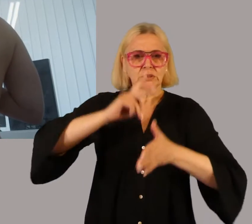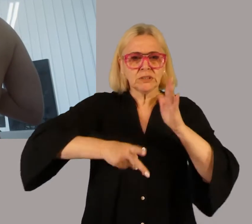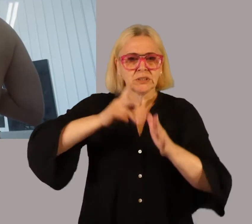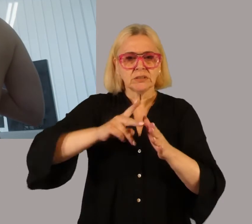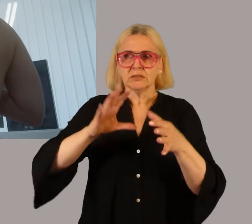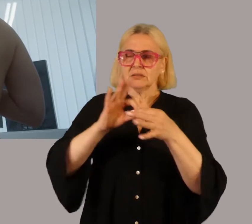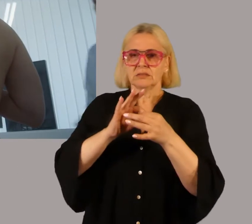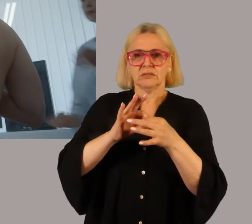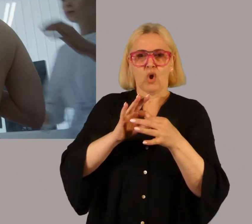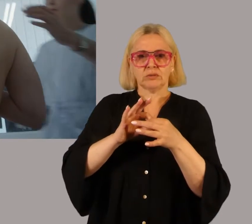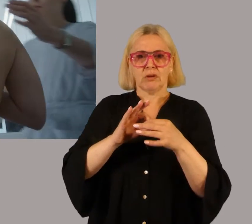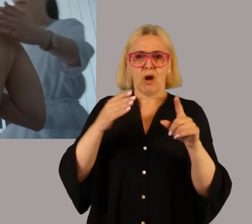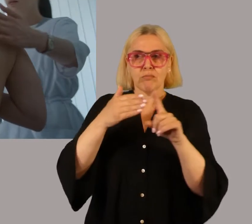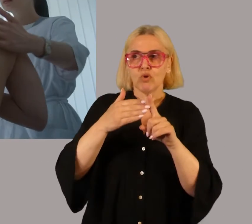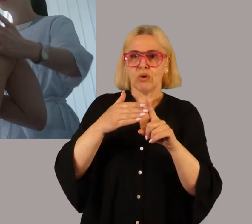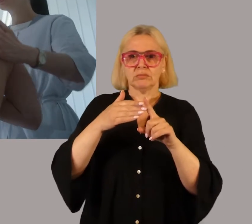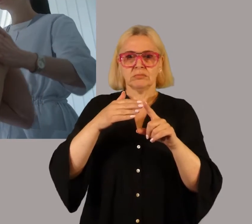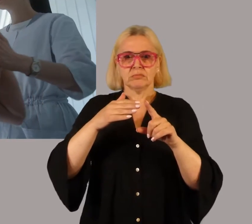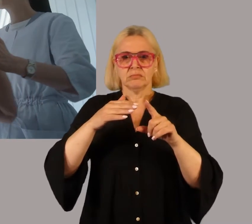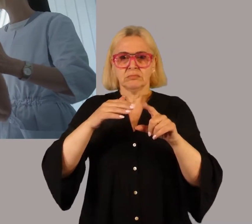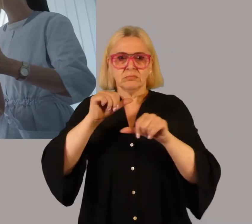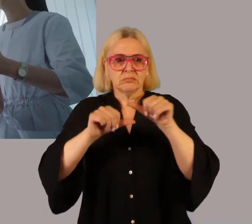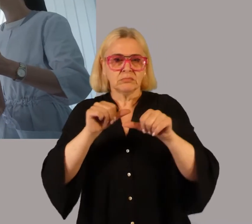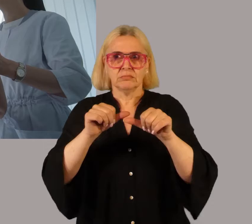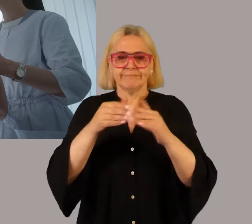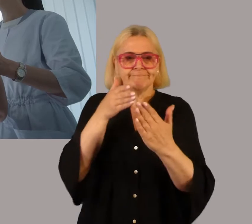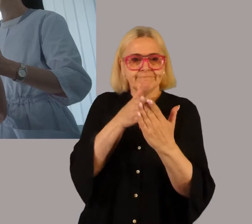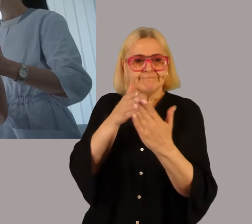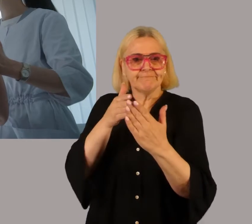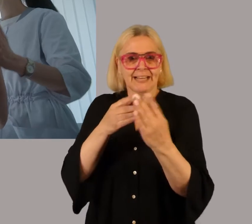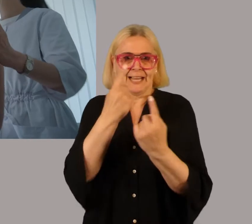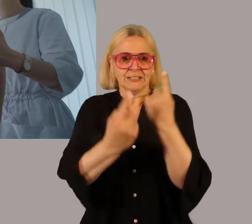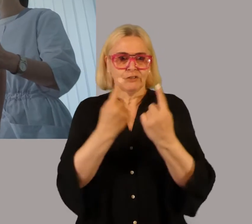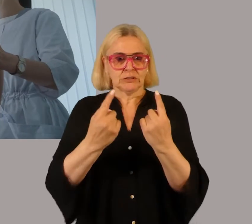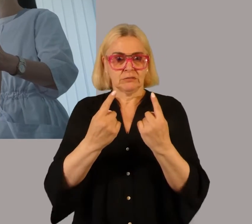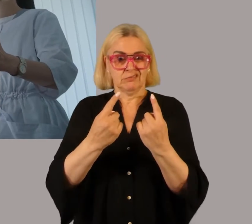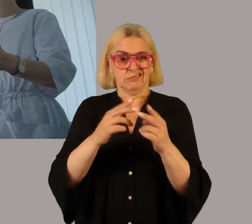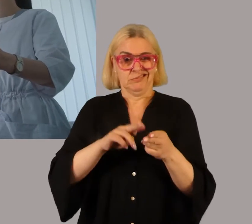systematically identifying individuals at increased risk of getting breast cancer